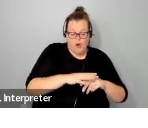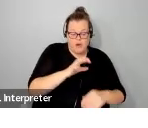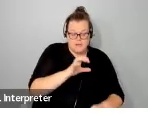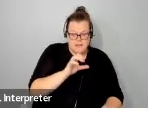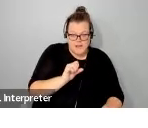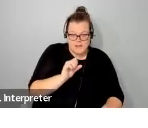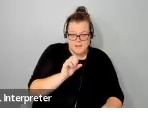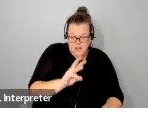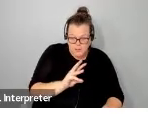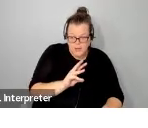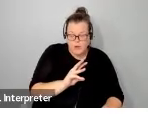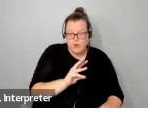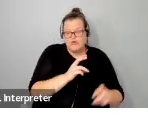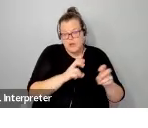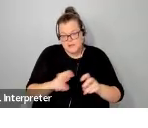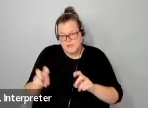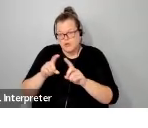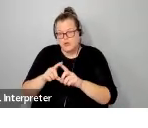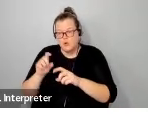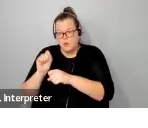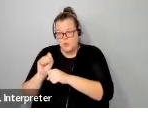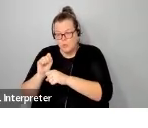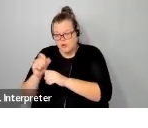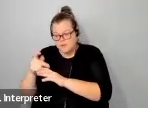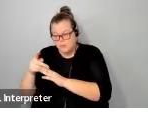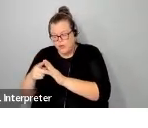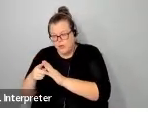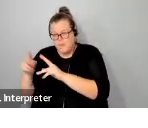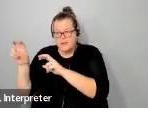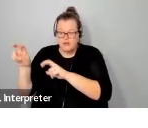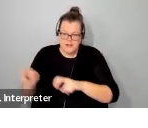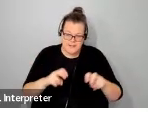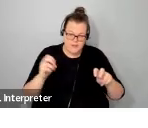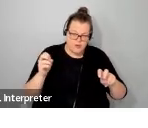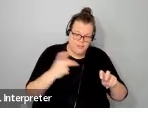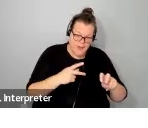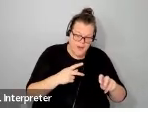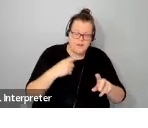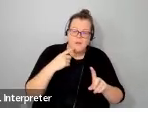and wish to transition back to the CSW, as well as IDD waiver participants who